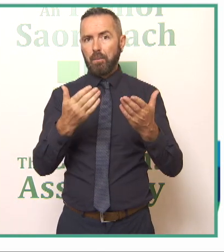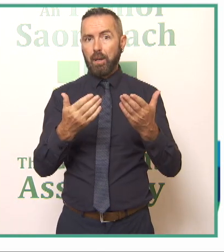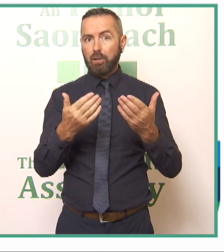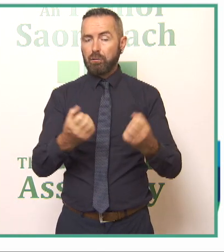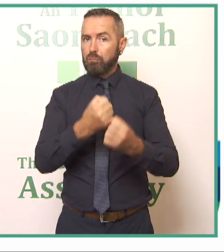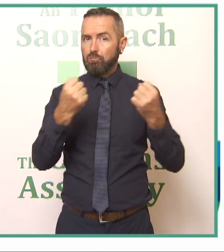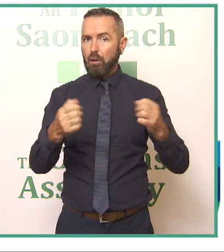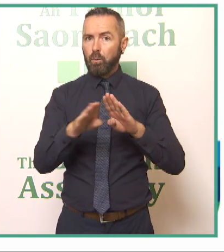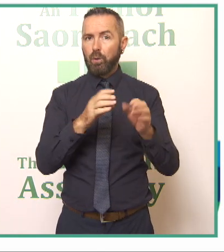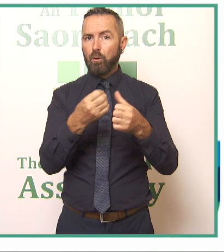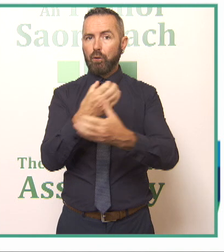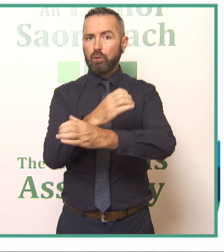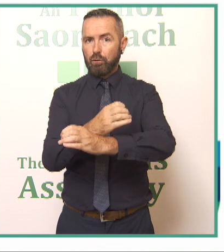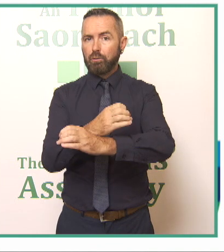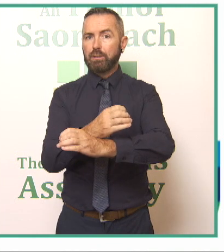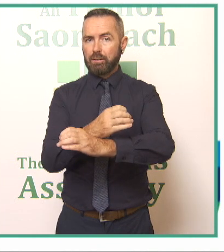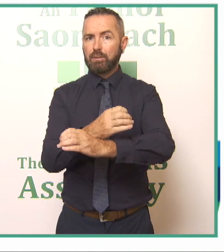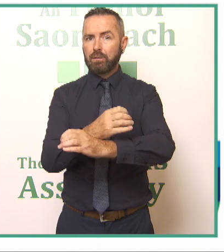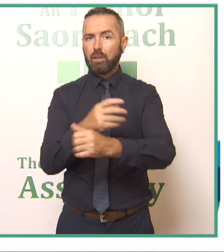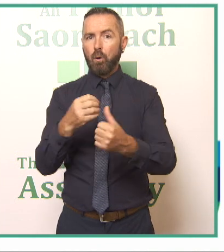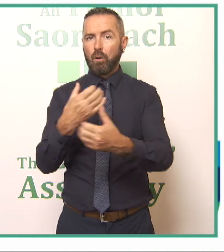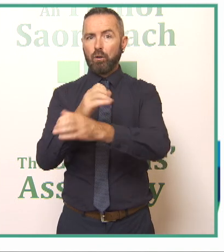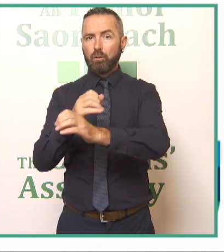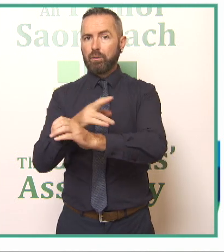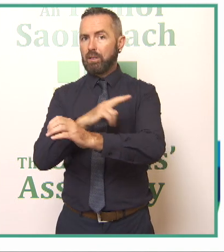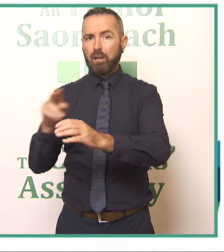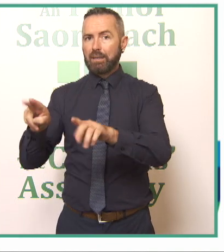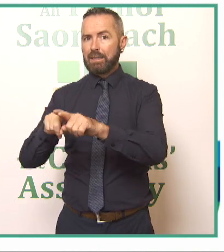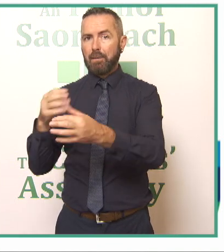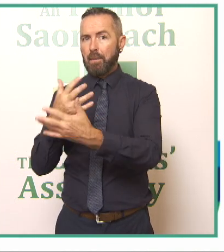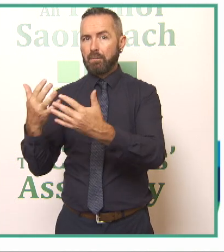with some other countries although it must be said some of that data is quite old it's hard